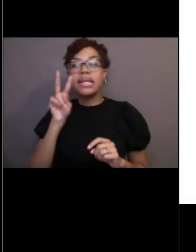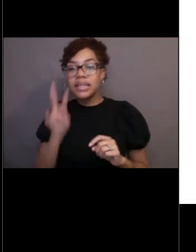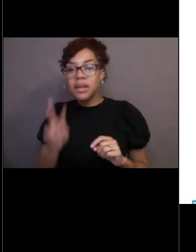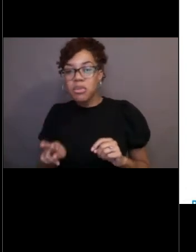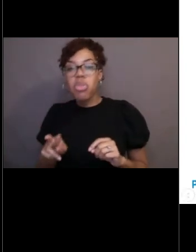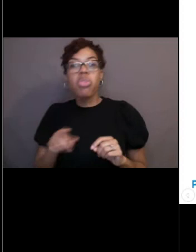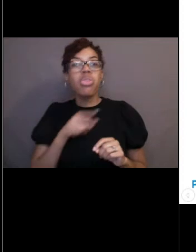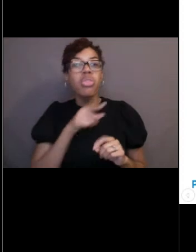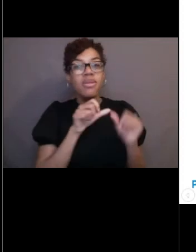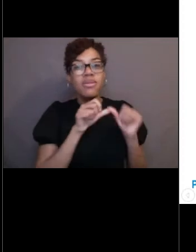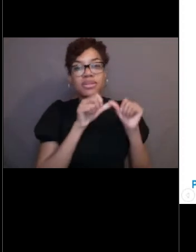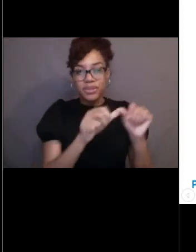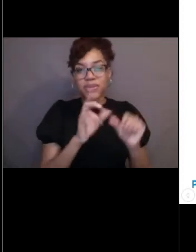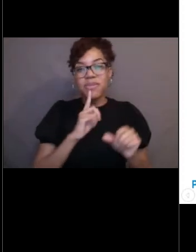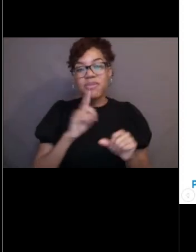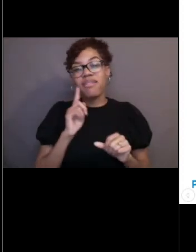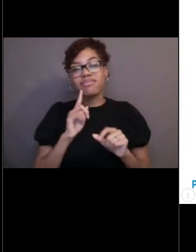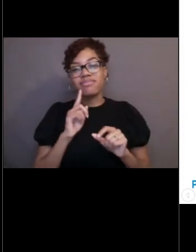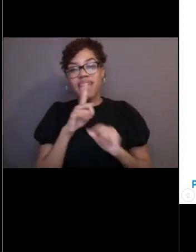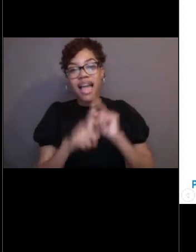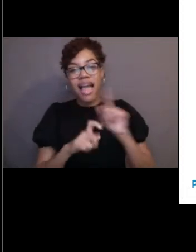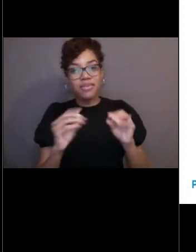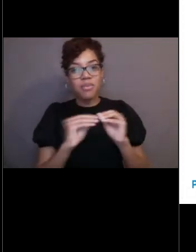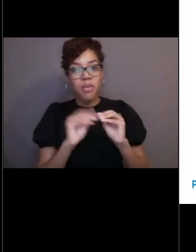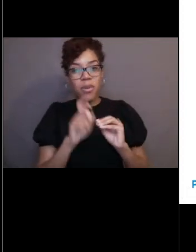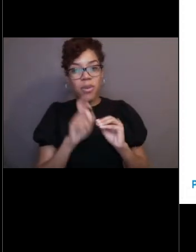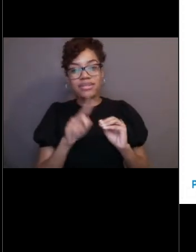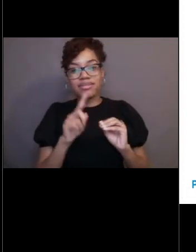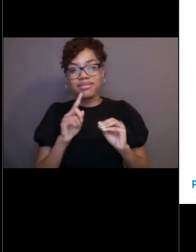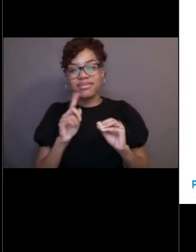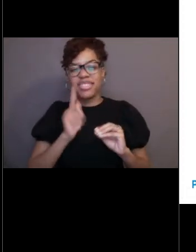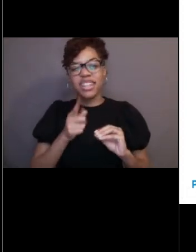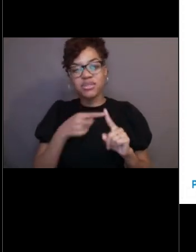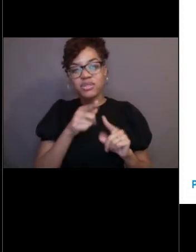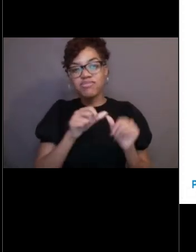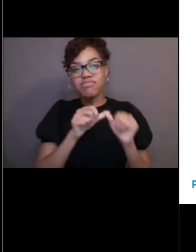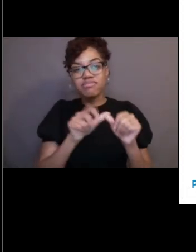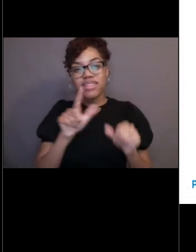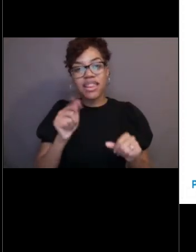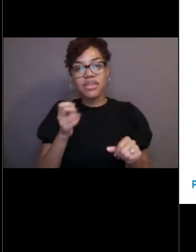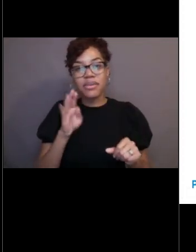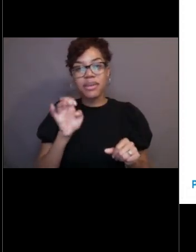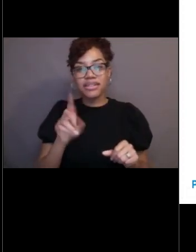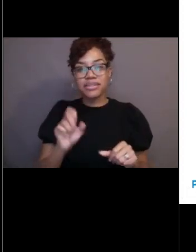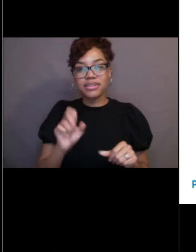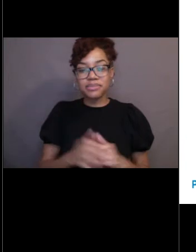and I'll ask you them in a little bit once you've shown us some information about leatherbacks. So off to you. Great, thank you.